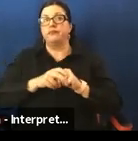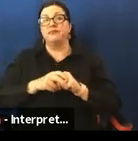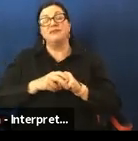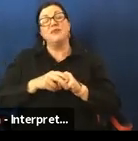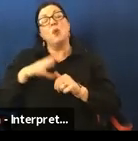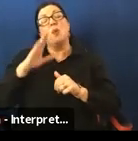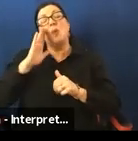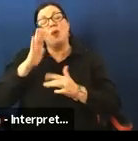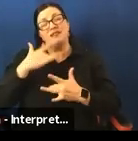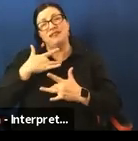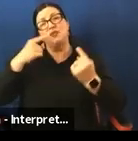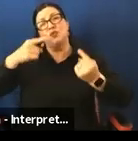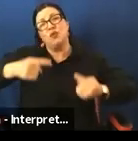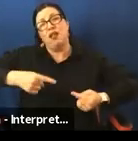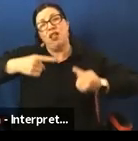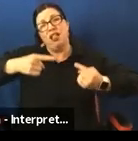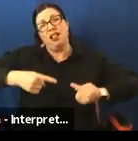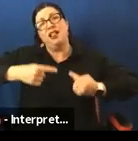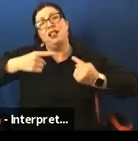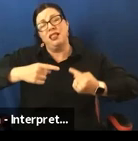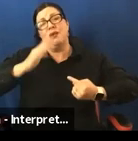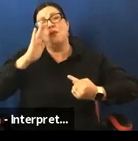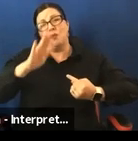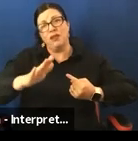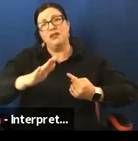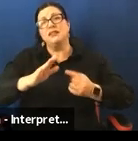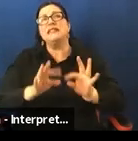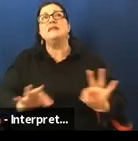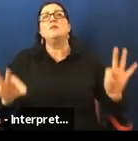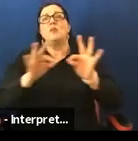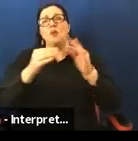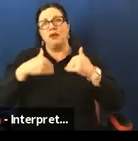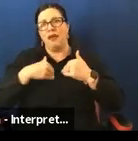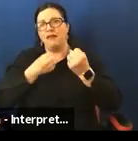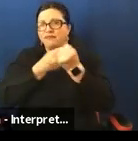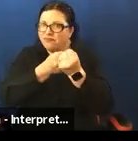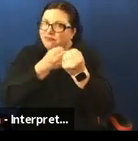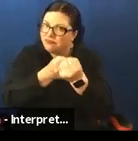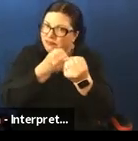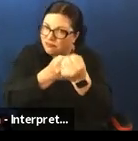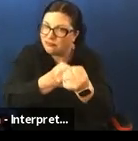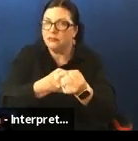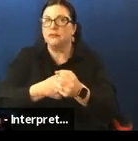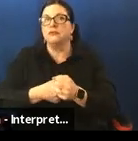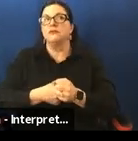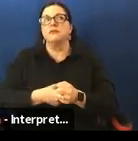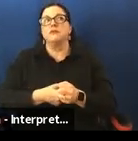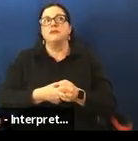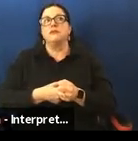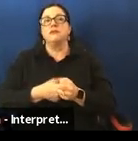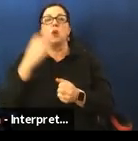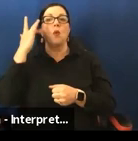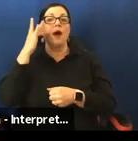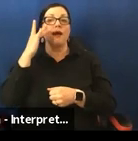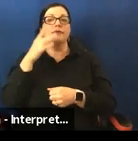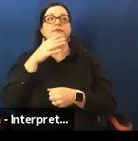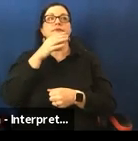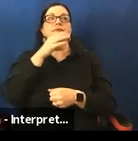Jason Williams: So I hope that kind of answers your question. And once they leave care, there's really not a lot in place especially once they get into that weird age around 25 to 30